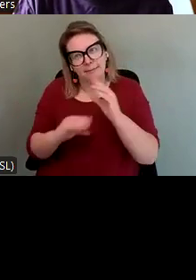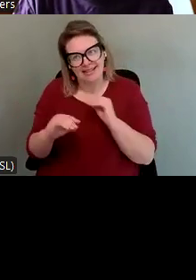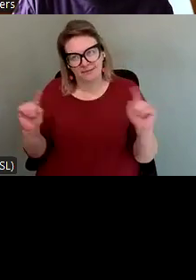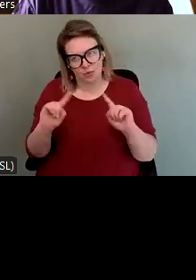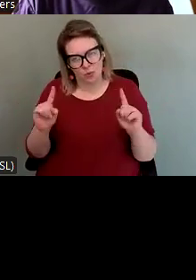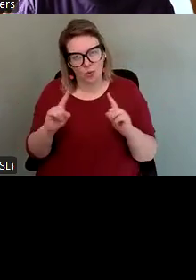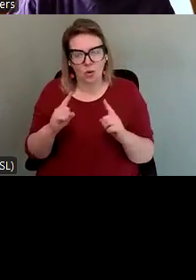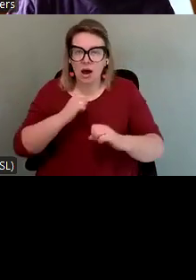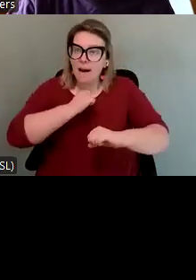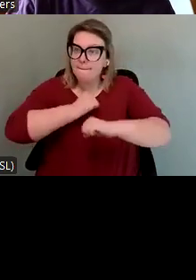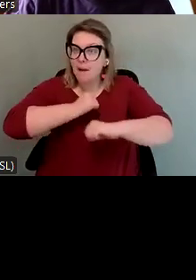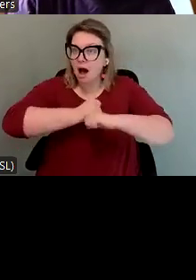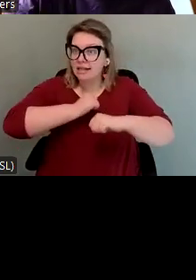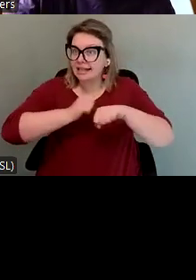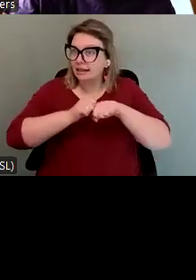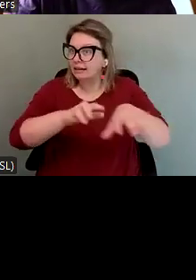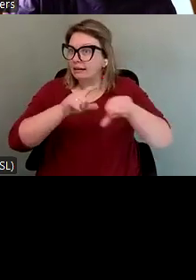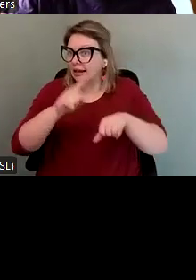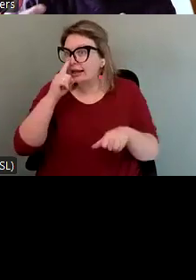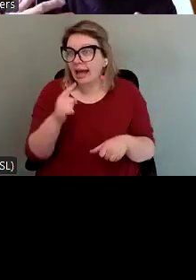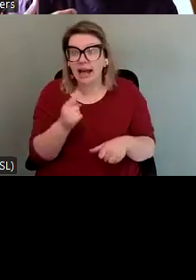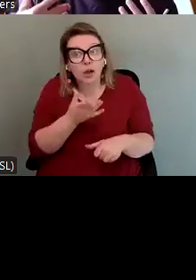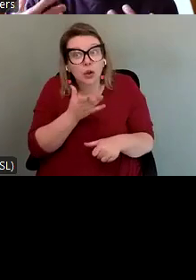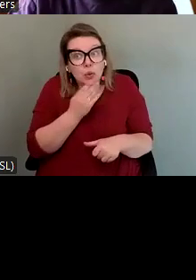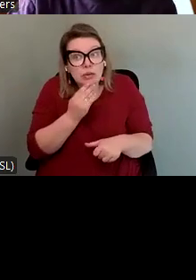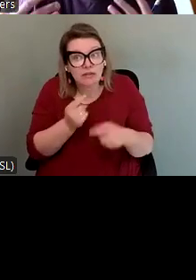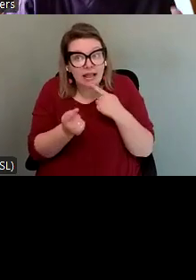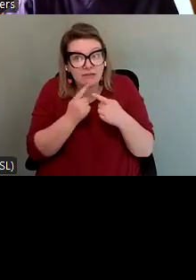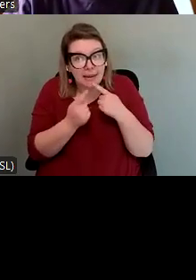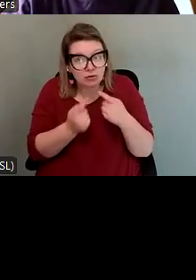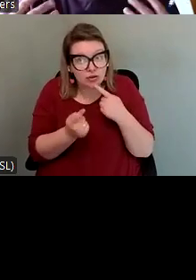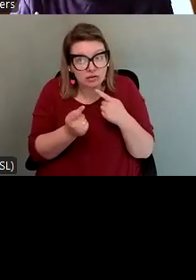can deliver useful data about your users to you.